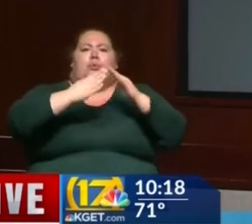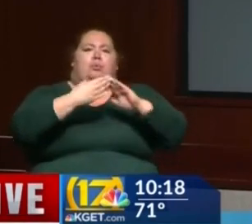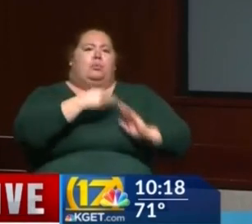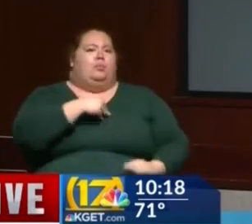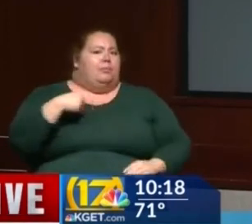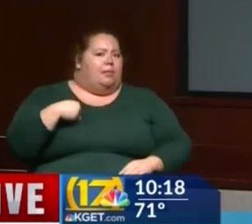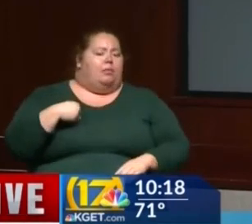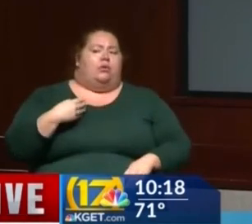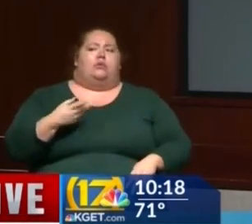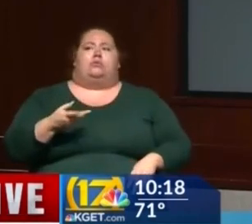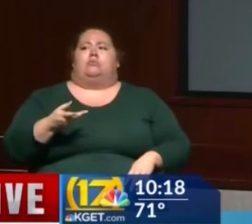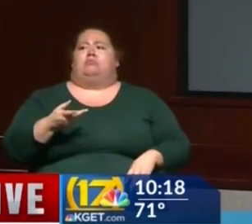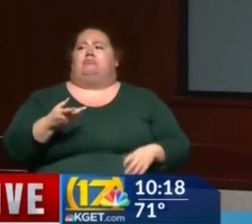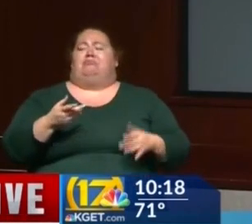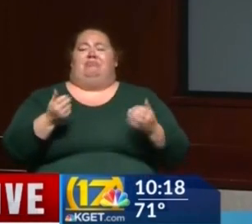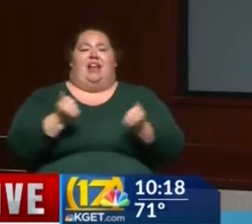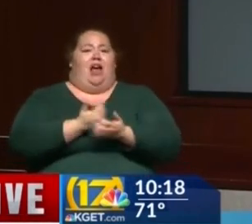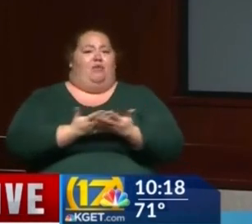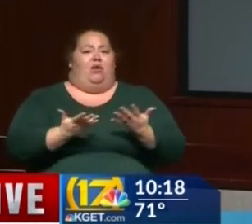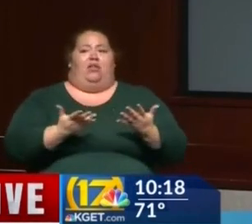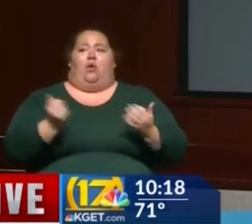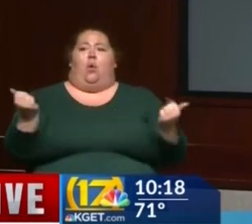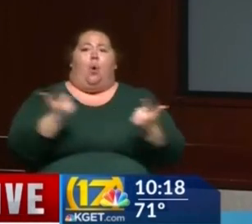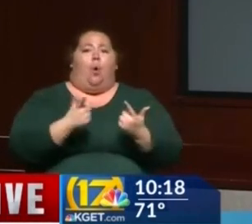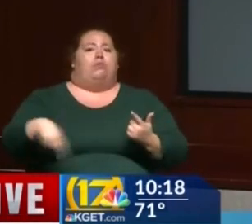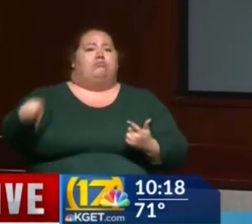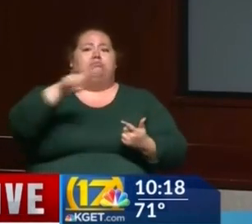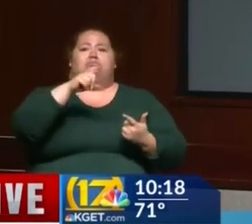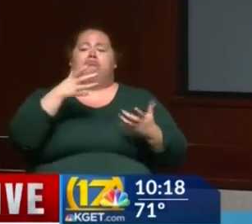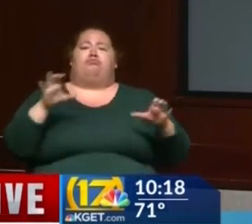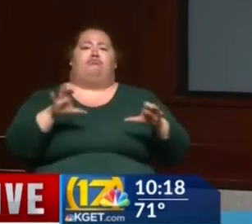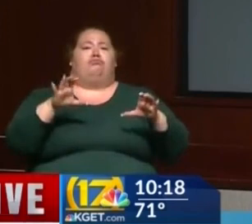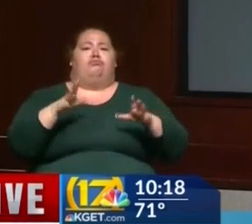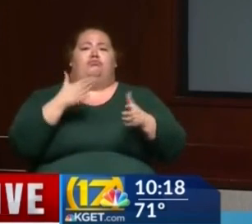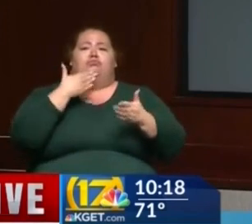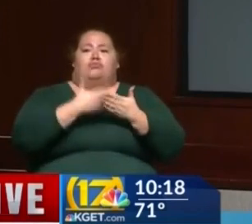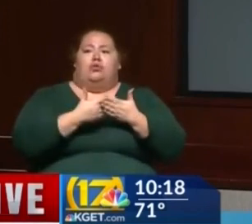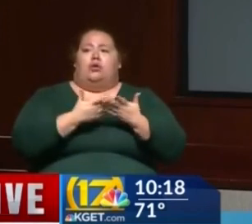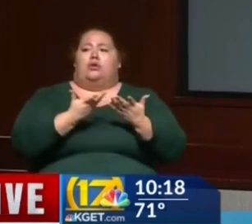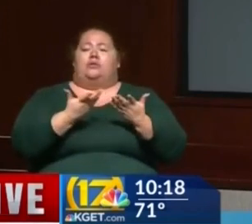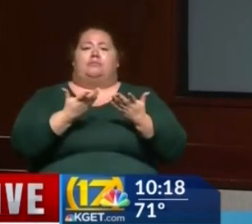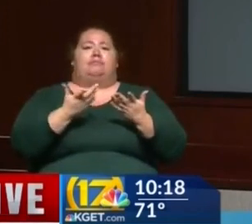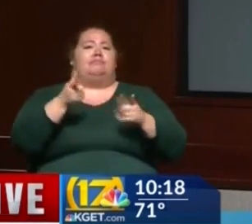AND WE ARE GOING TO BE FOCUSED ON THIS GOING FORWARD WE WANT TO THANK ALL OF YOU AND YOUR